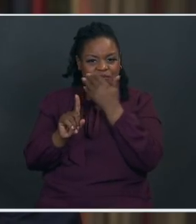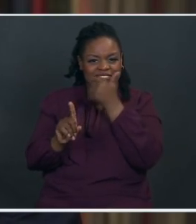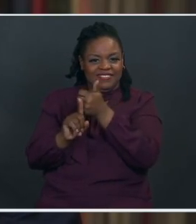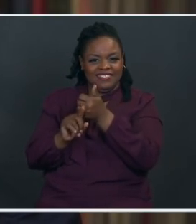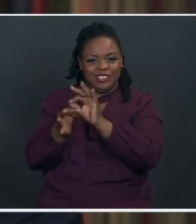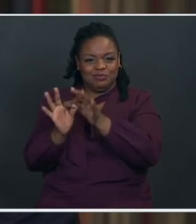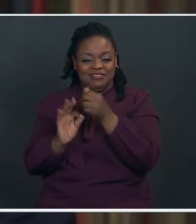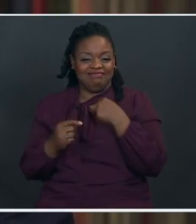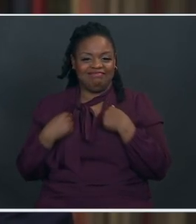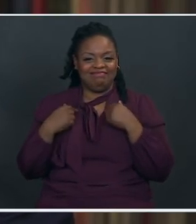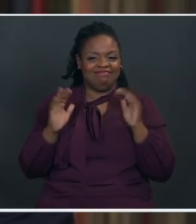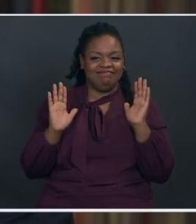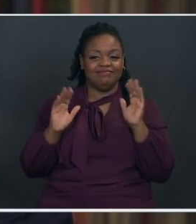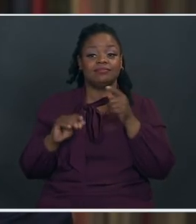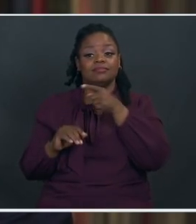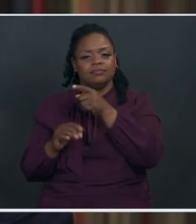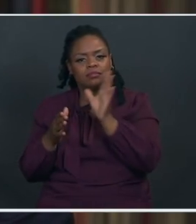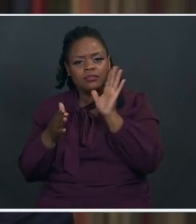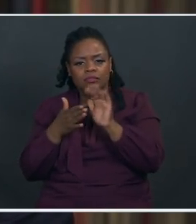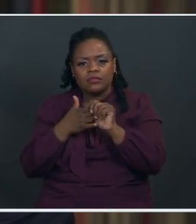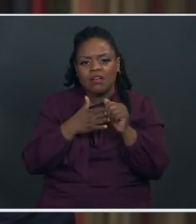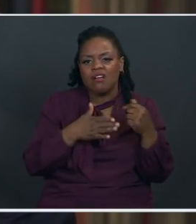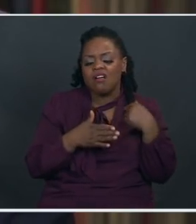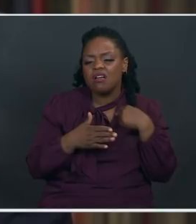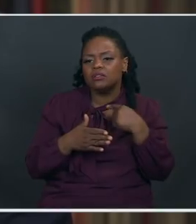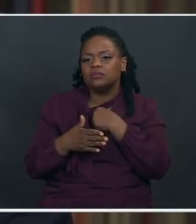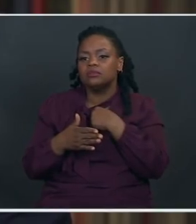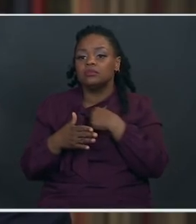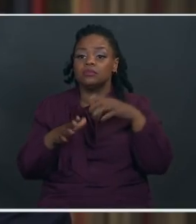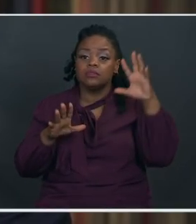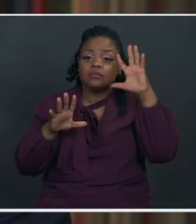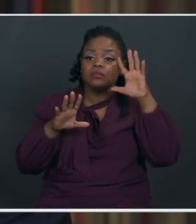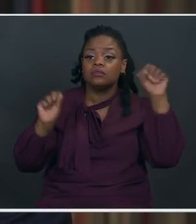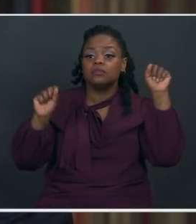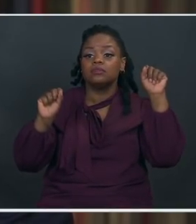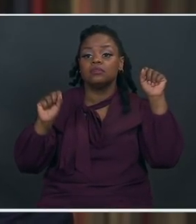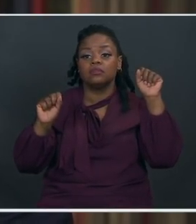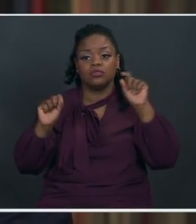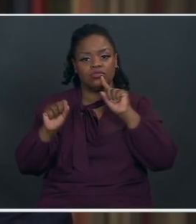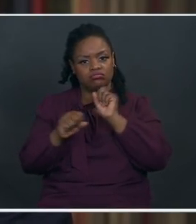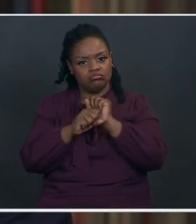The president launched a national strategy just as he assumed office on the second day.